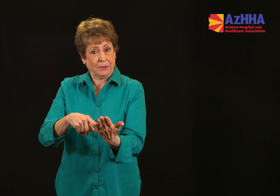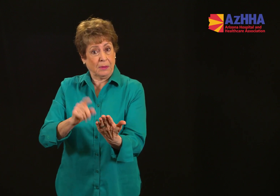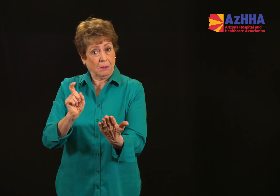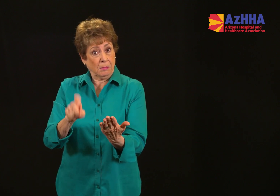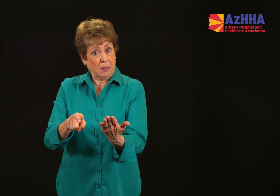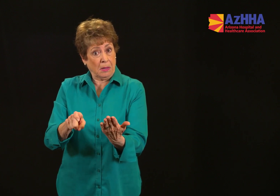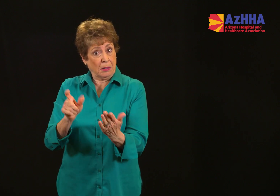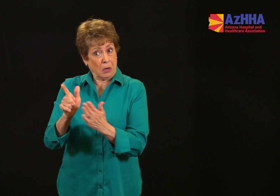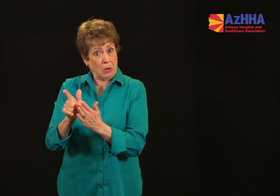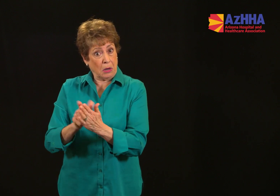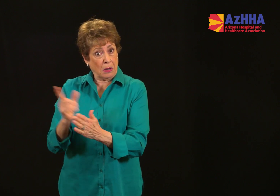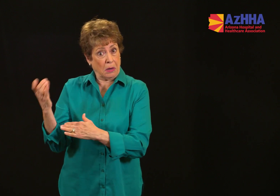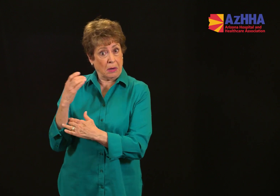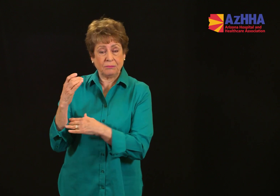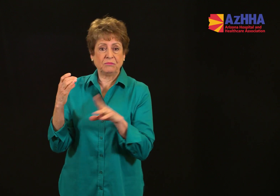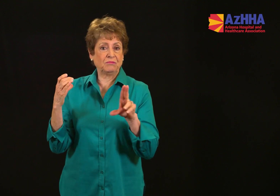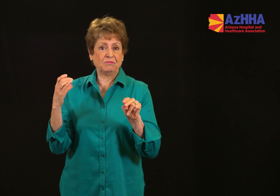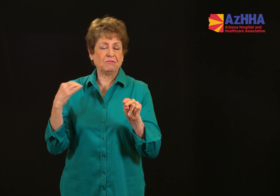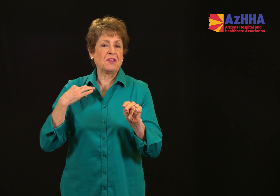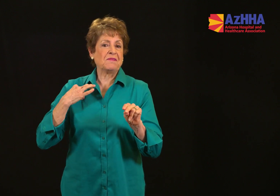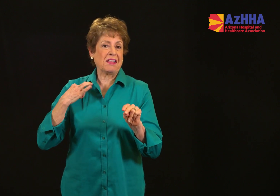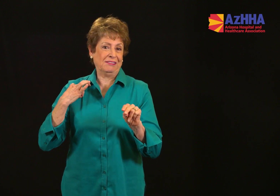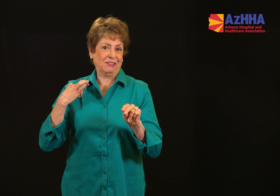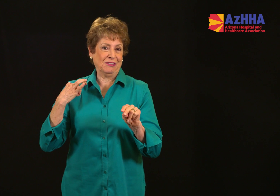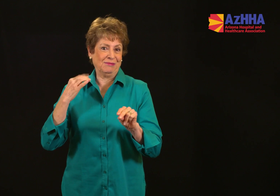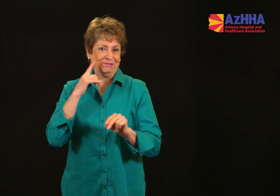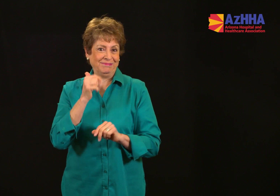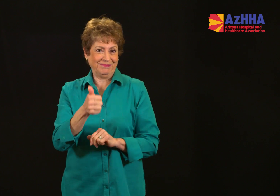and not mandated by law.